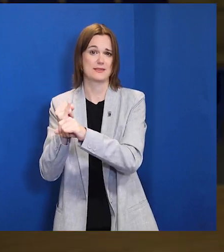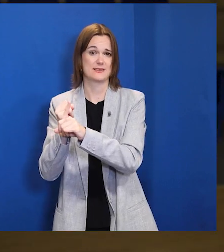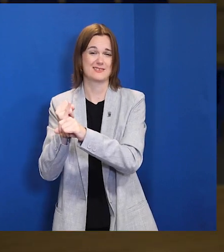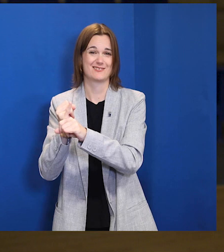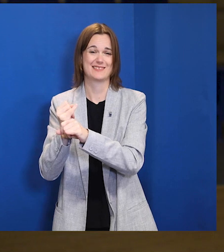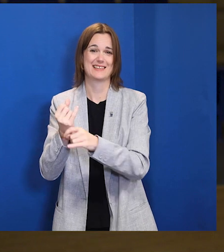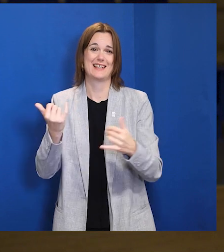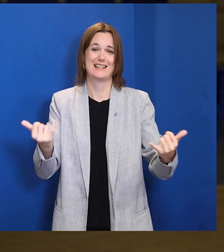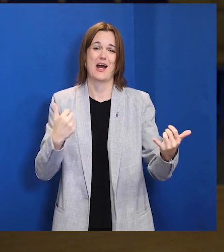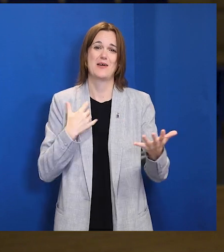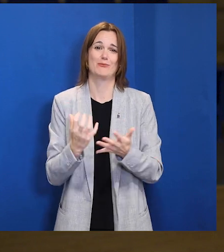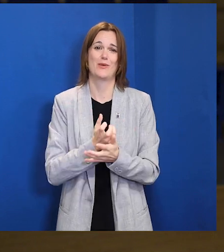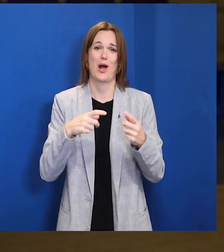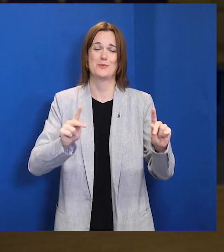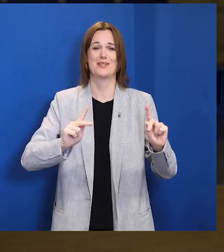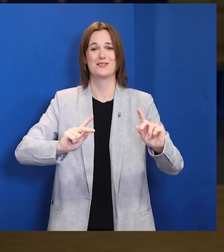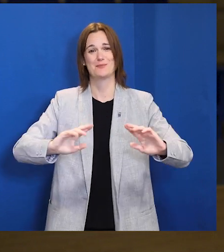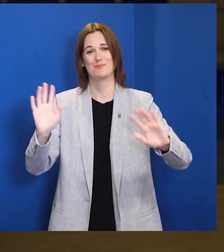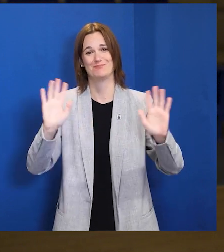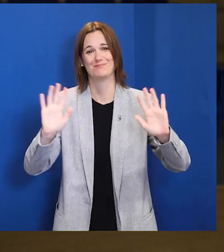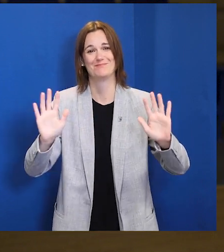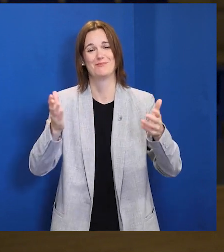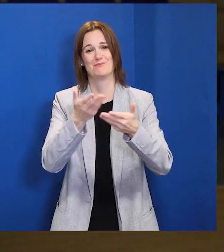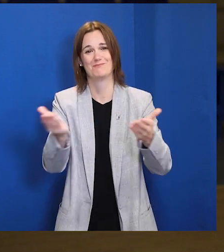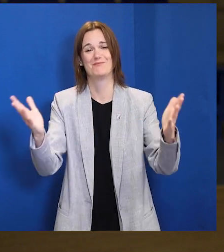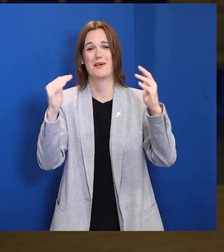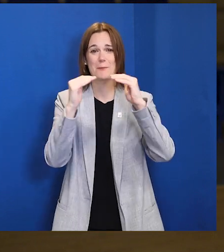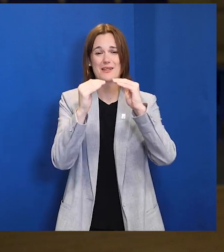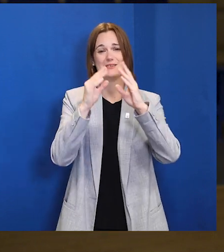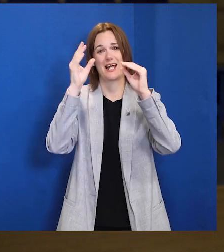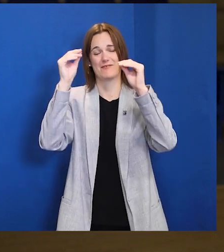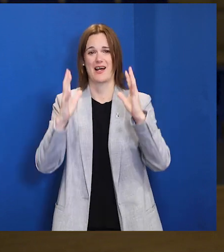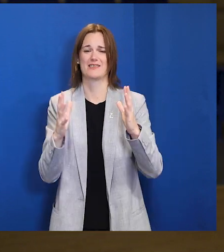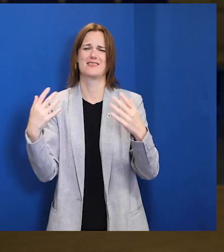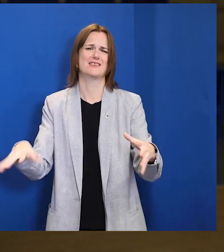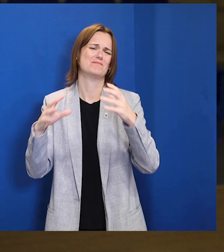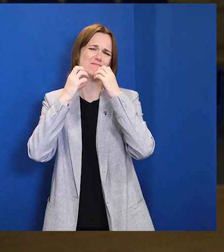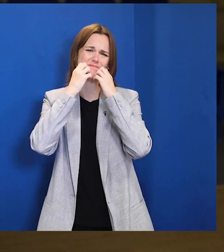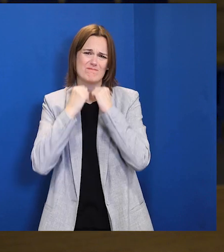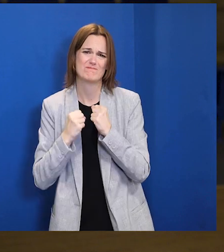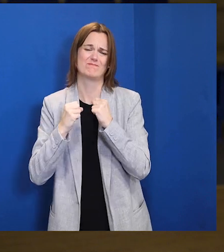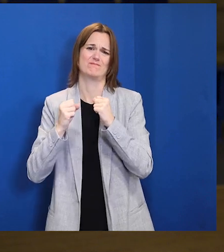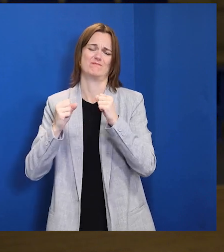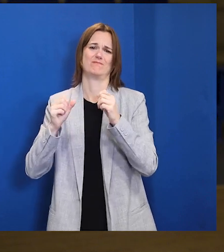Thank you to NSCC's Strait Area Campus for the opportunity to say farewell to my graduating peers